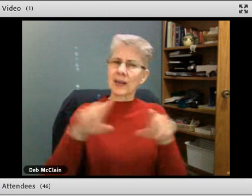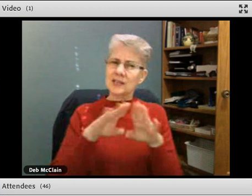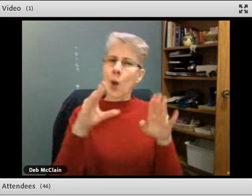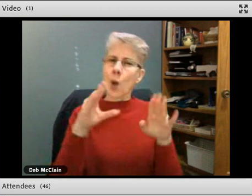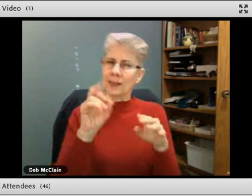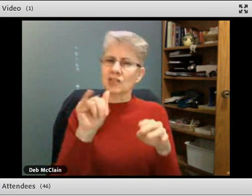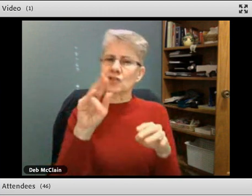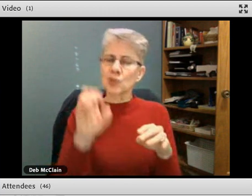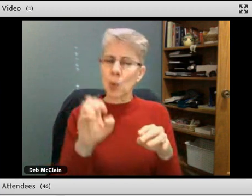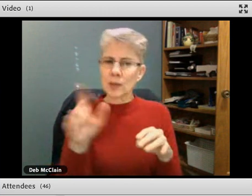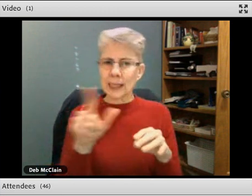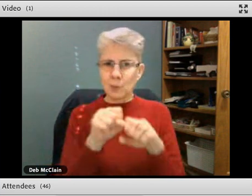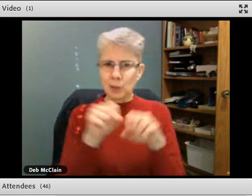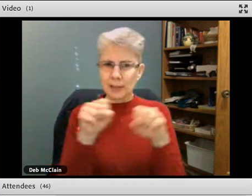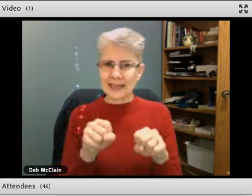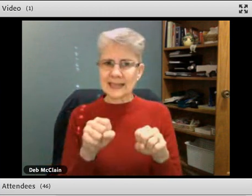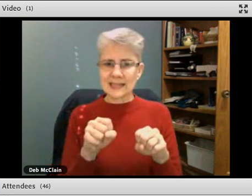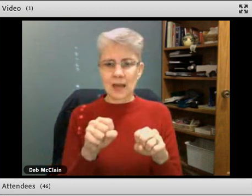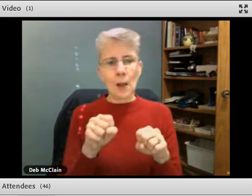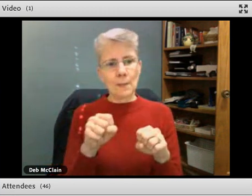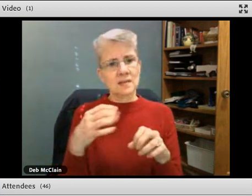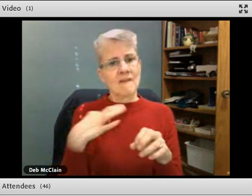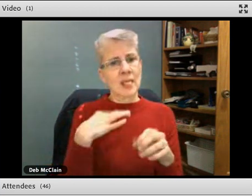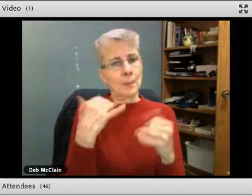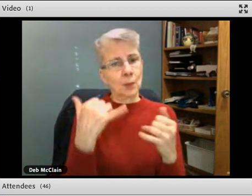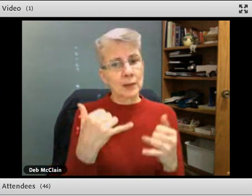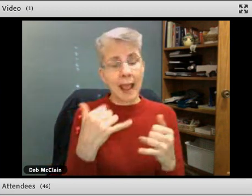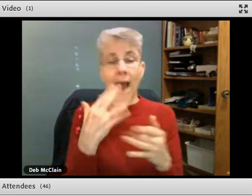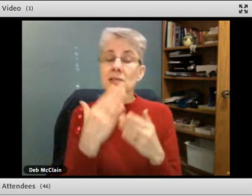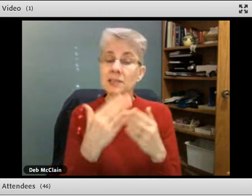if you're willing to play with the code a bit.